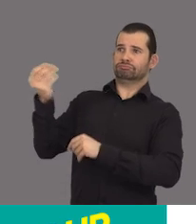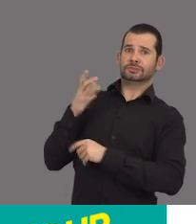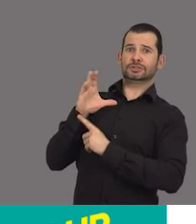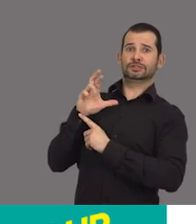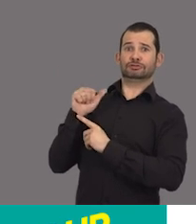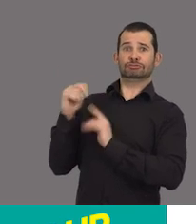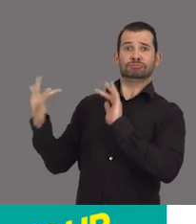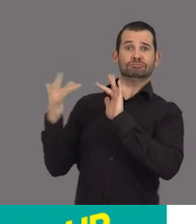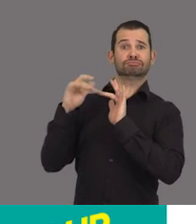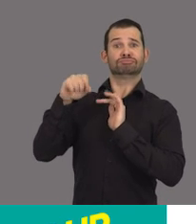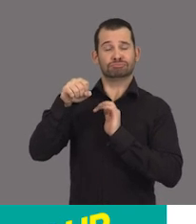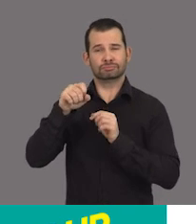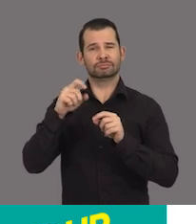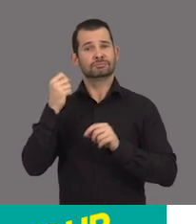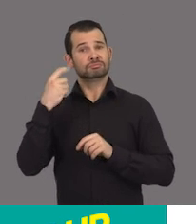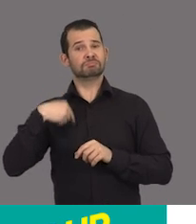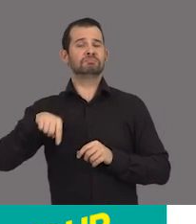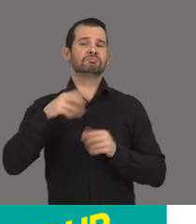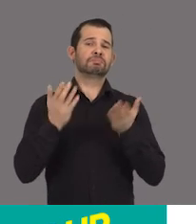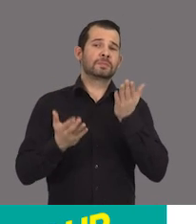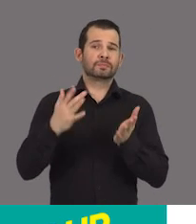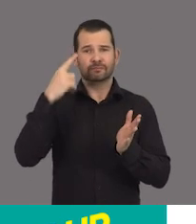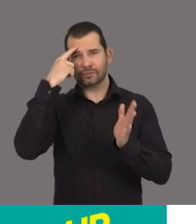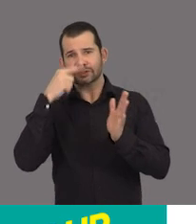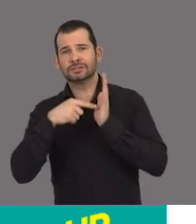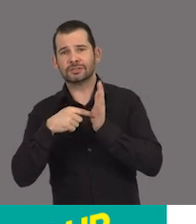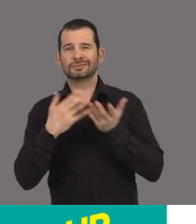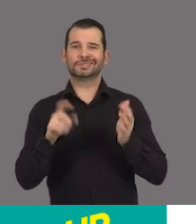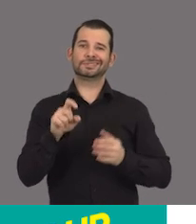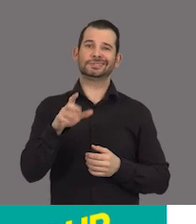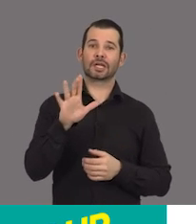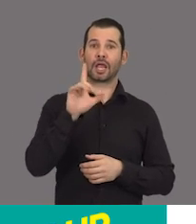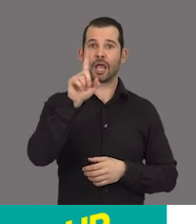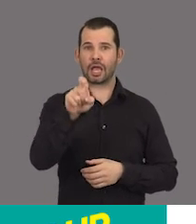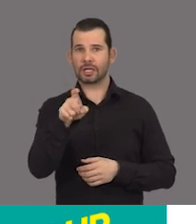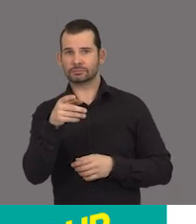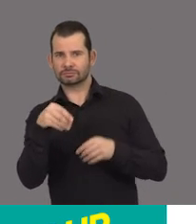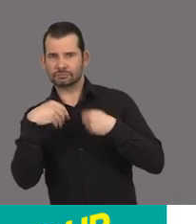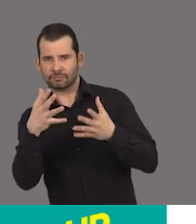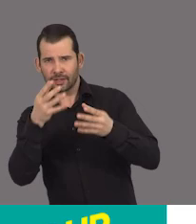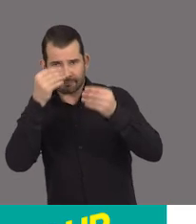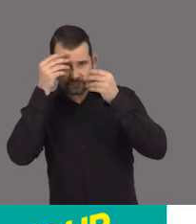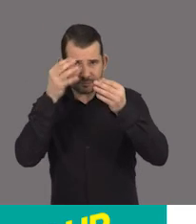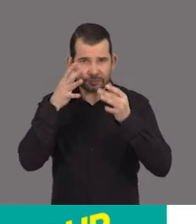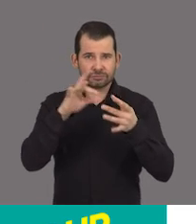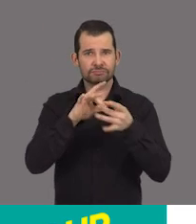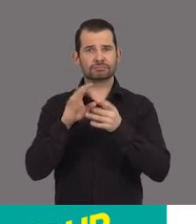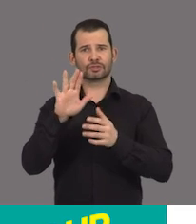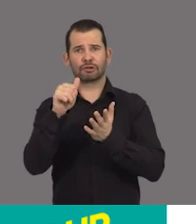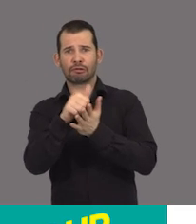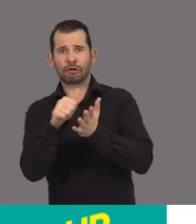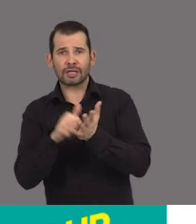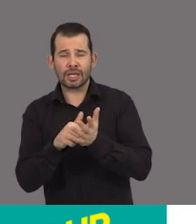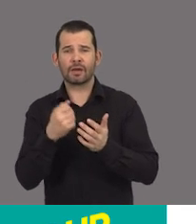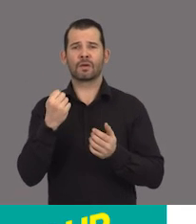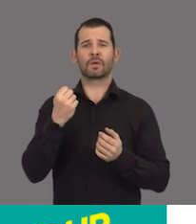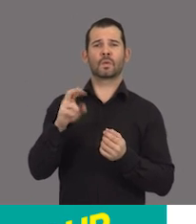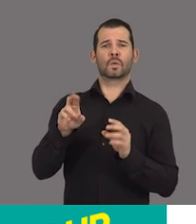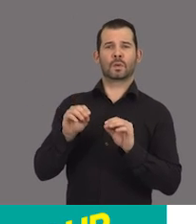We may, for example, need to ask you to provide information about your account or to clarify something that you’ve shared with us.